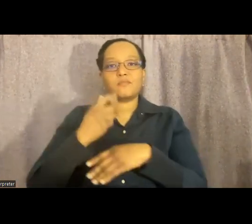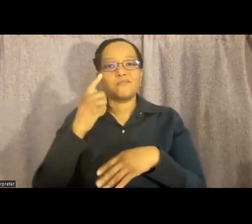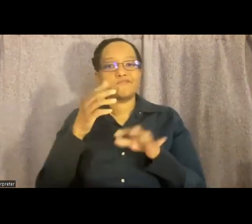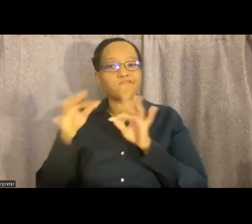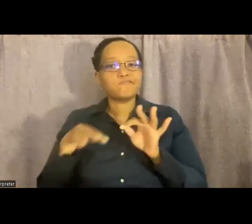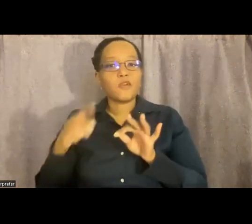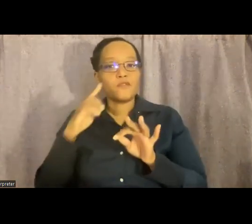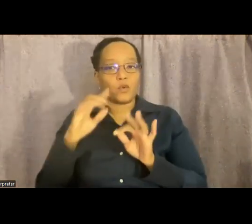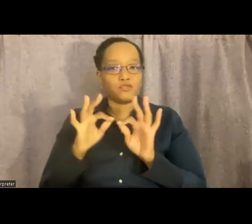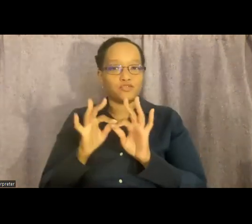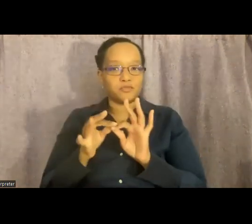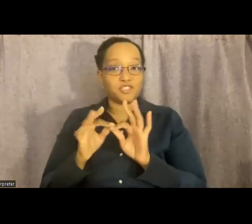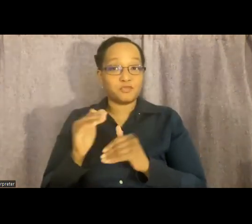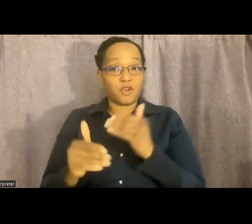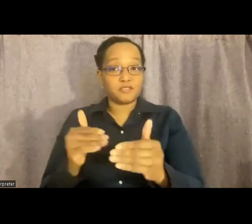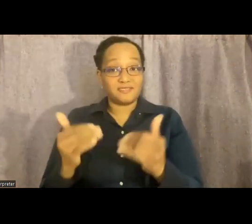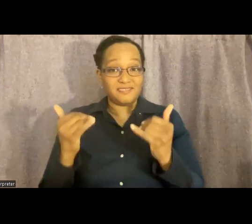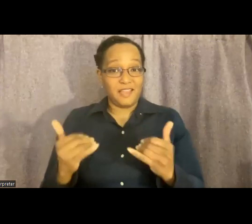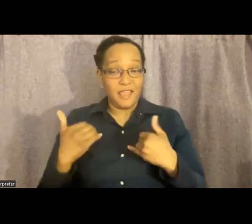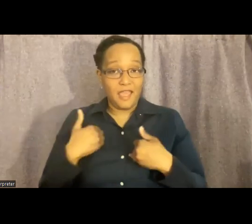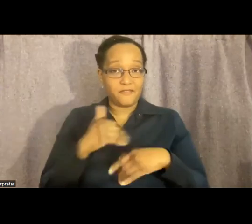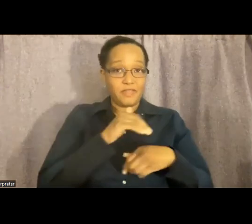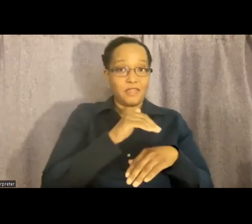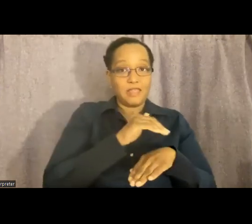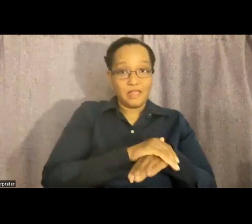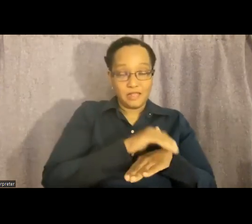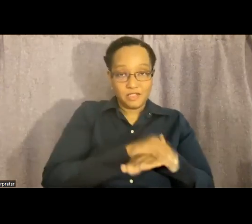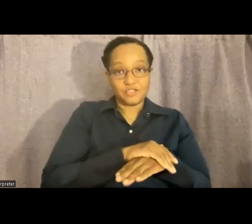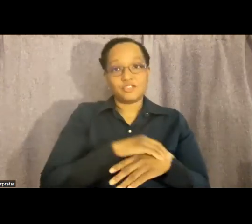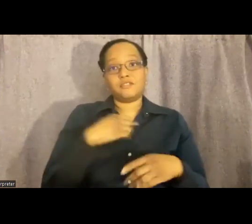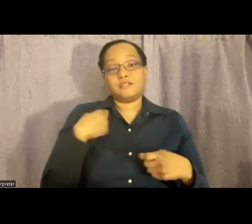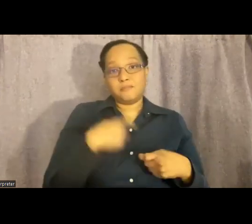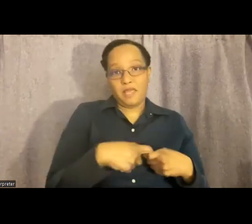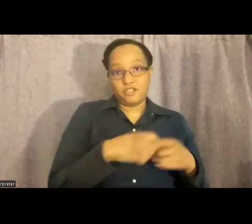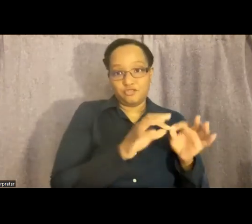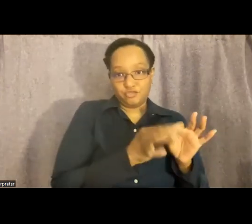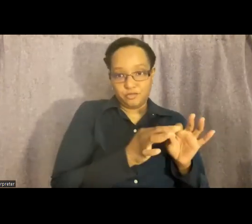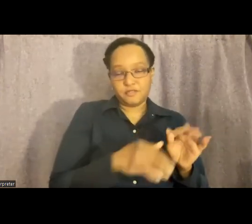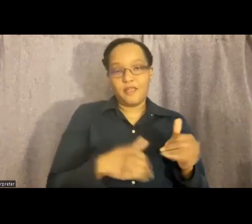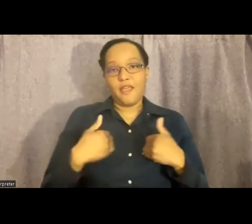have English and Spanish interpretation, ASL as well as captioning.